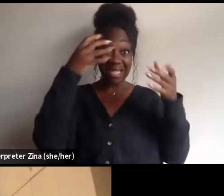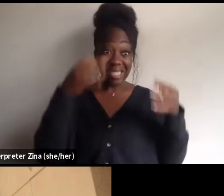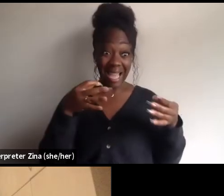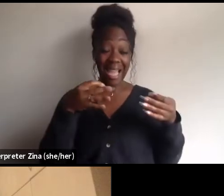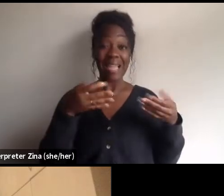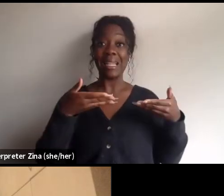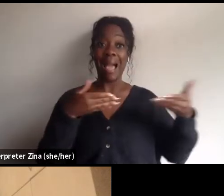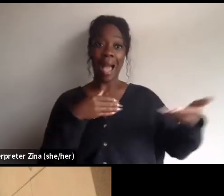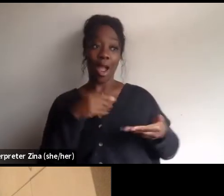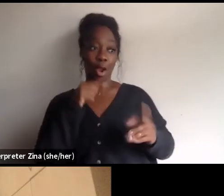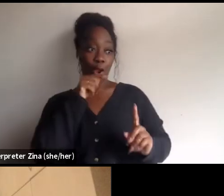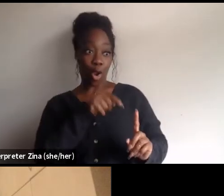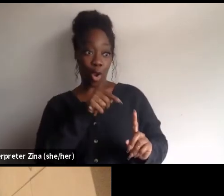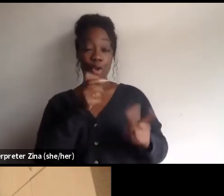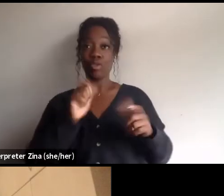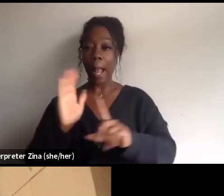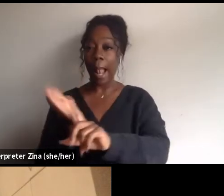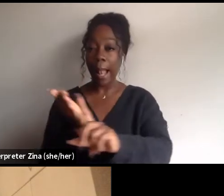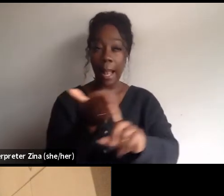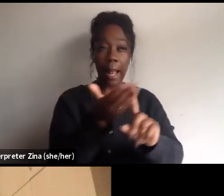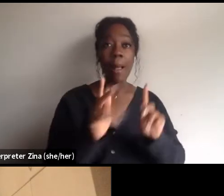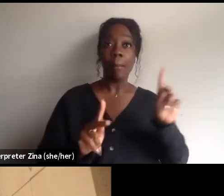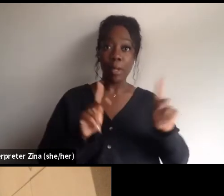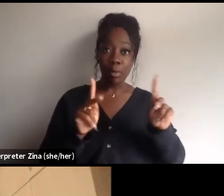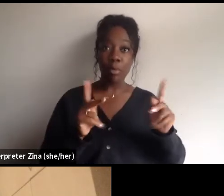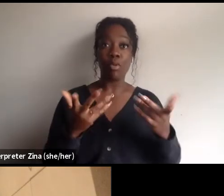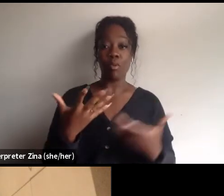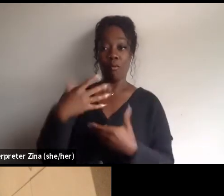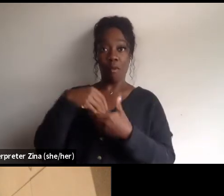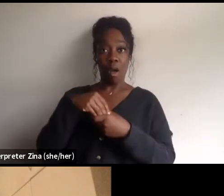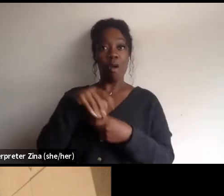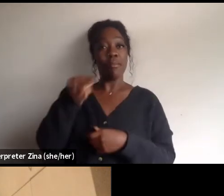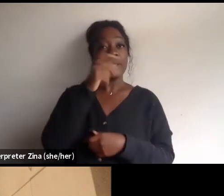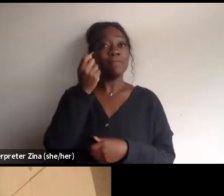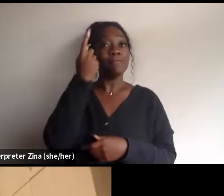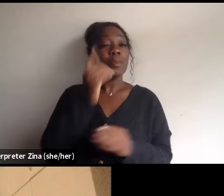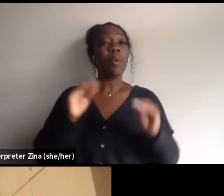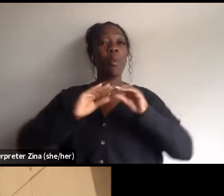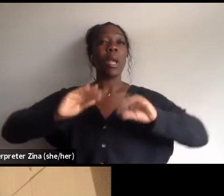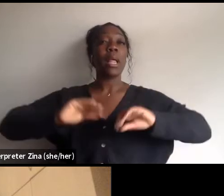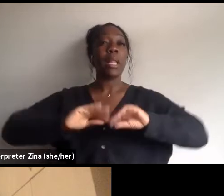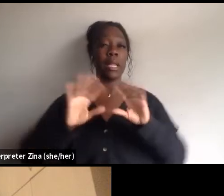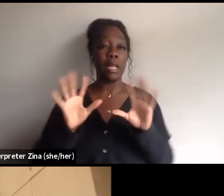of an understanding of what they were looking at. And it worked out really well. So a lot of people watched the interviews.